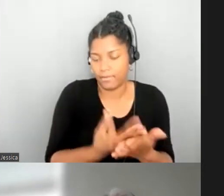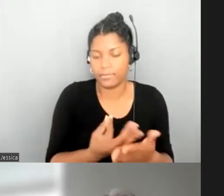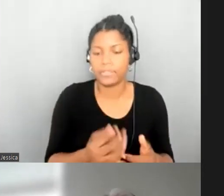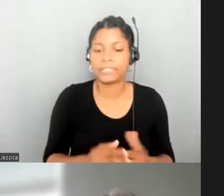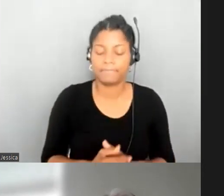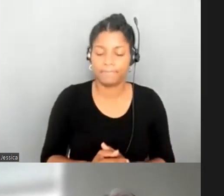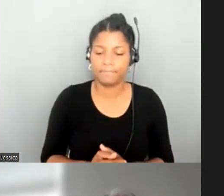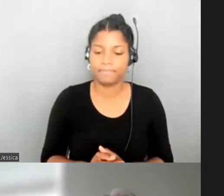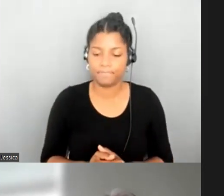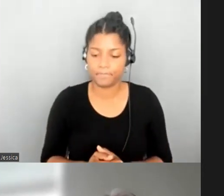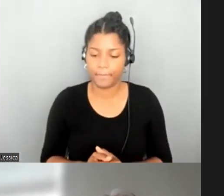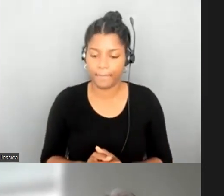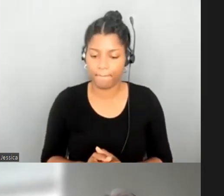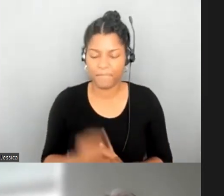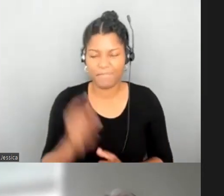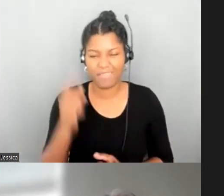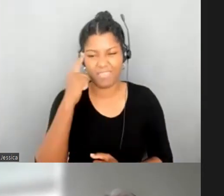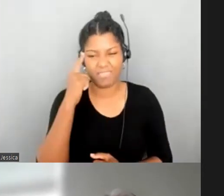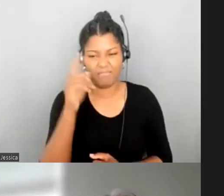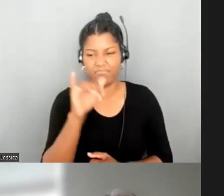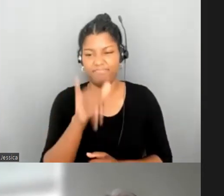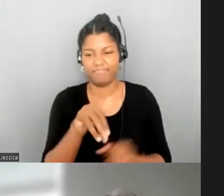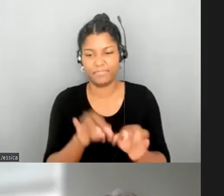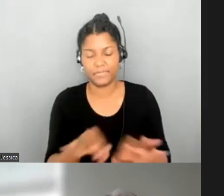I think that is very important.